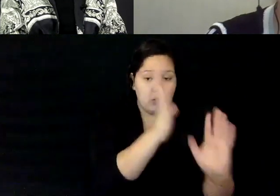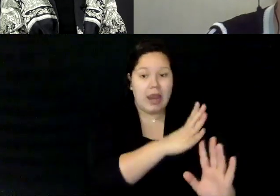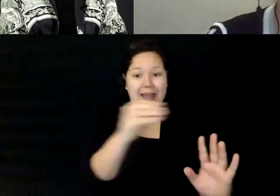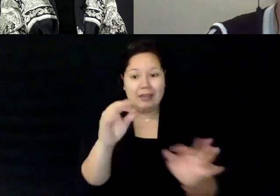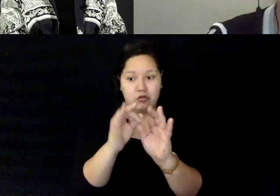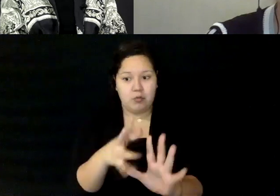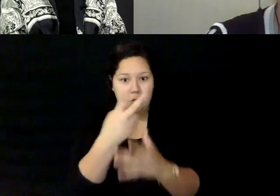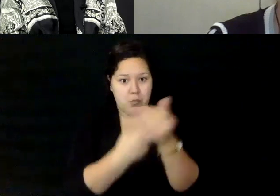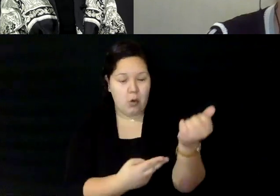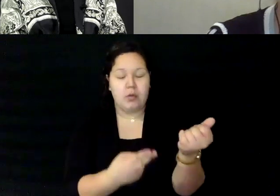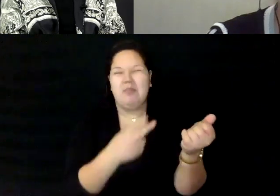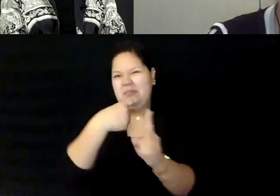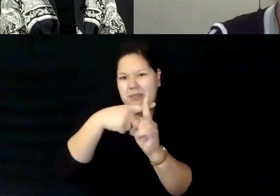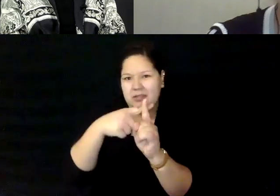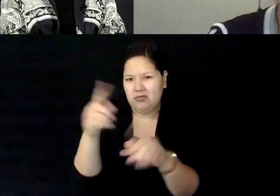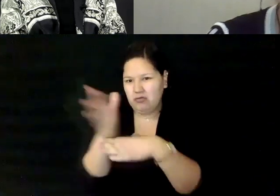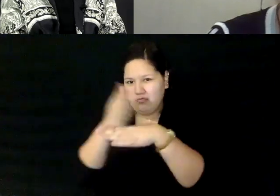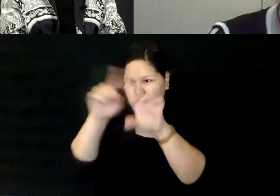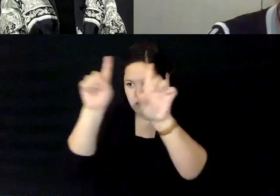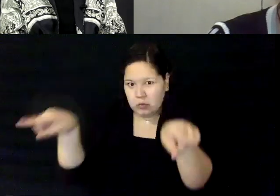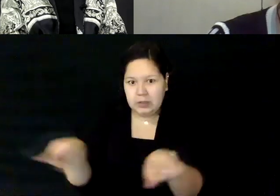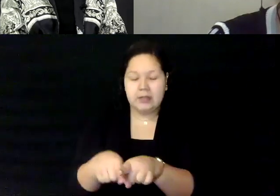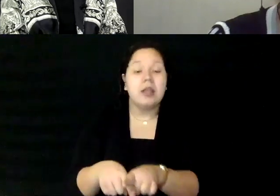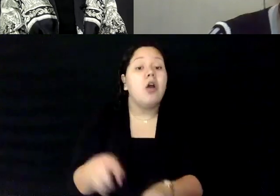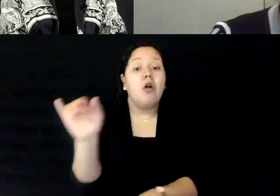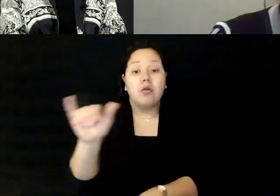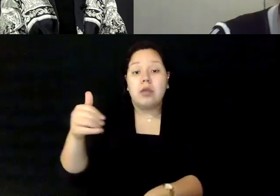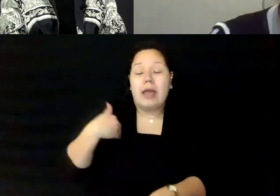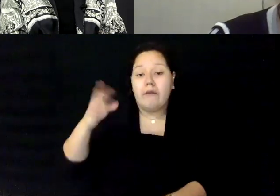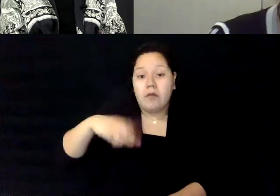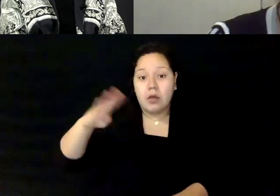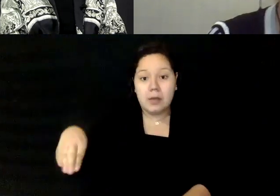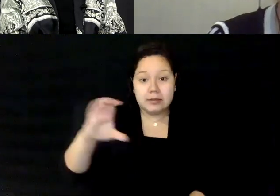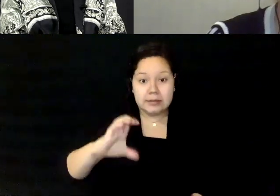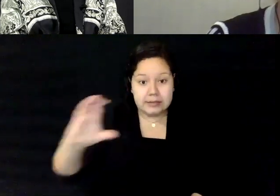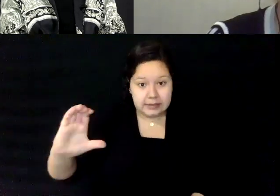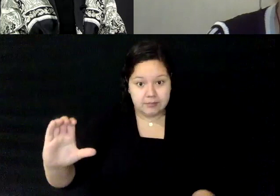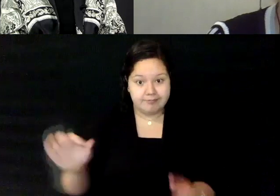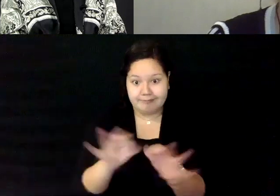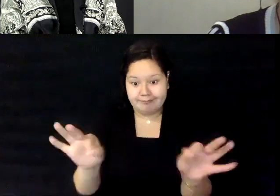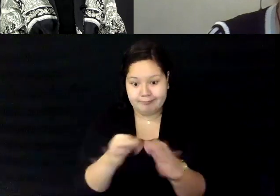along with any screen-sharing that is happening. We also have automated closed captions, which can